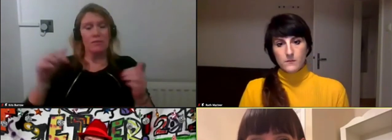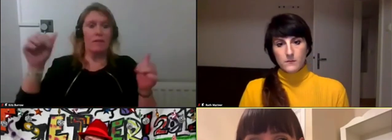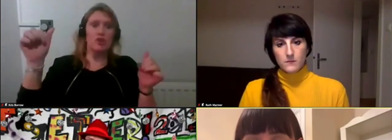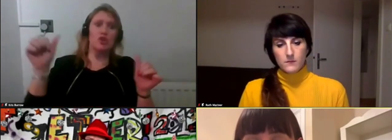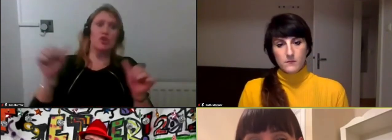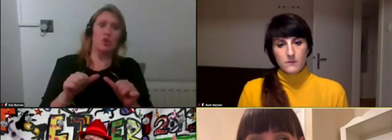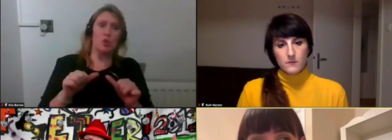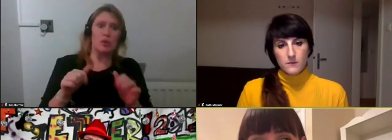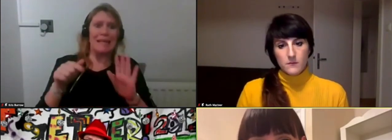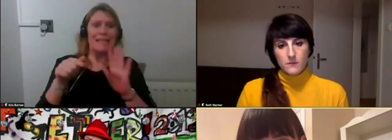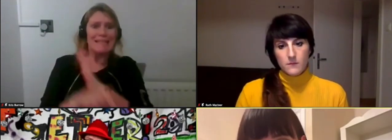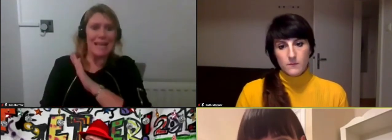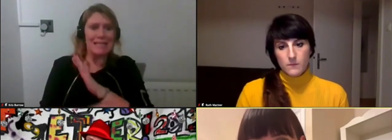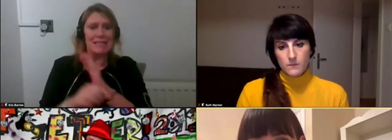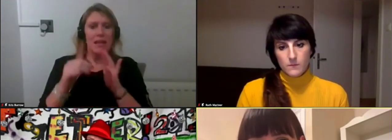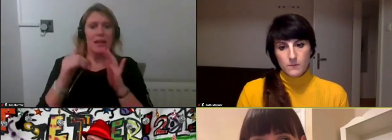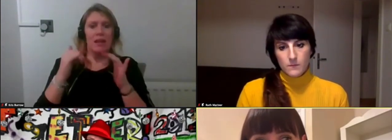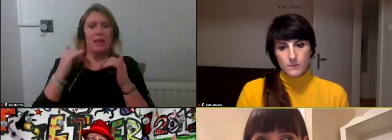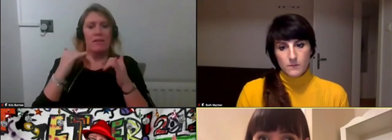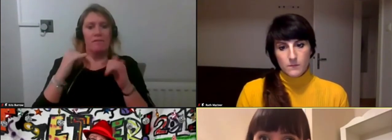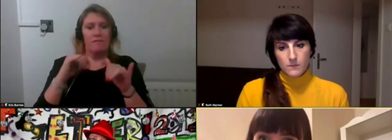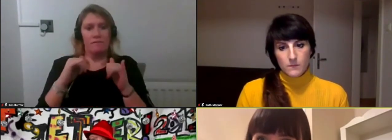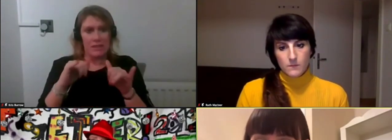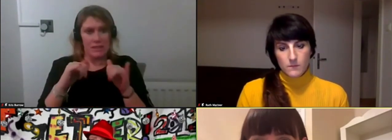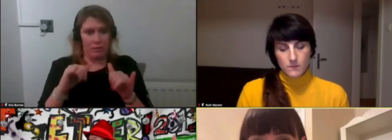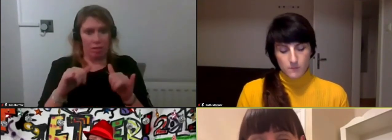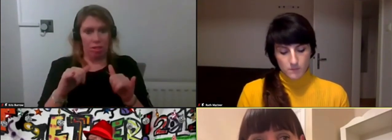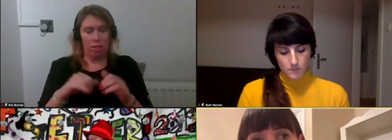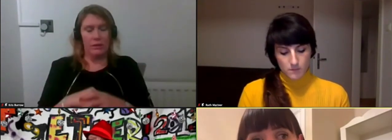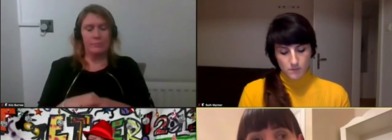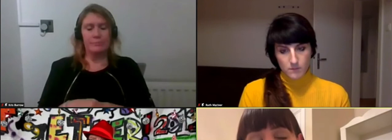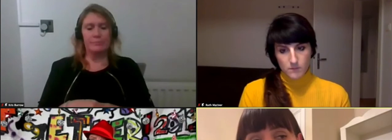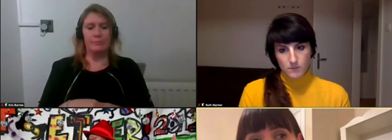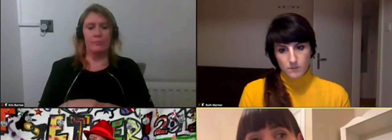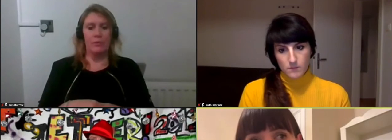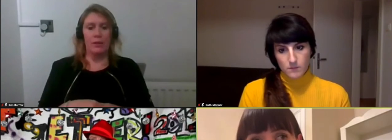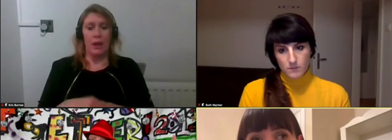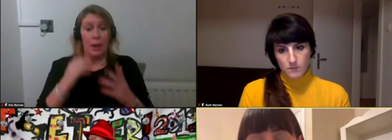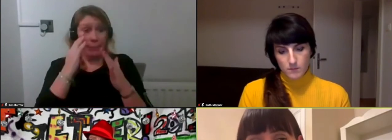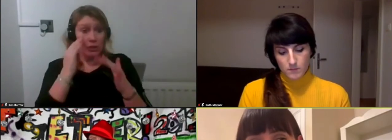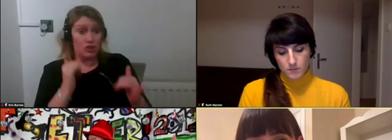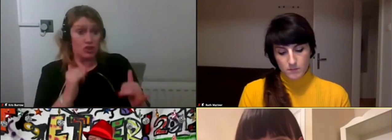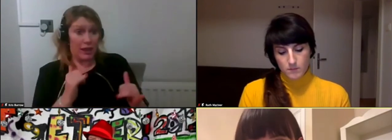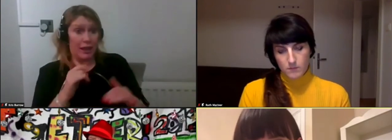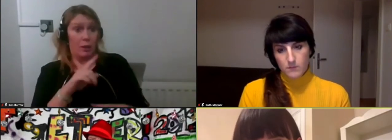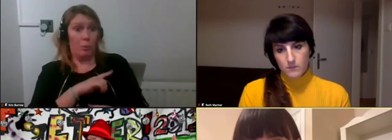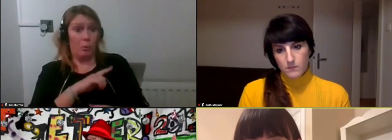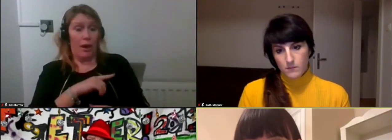compared to our own, do check that out, they have still got links to some of the